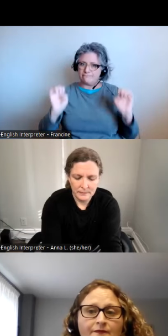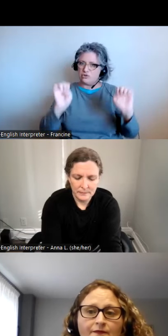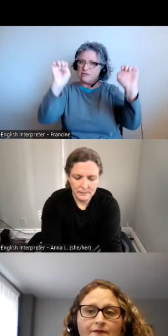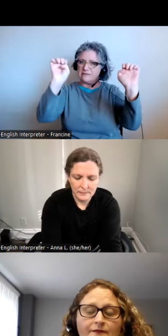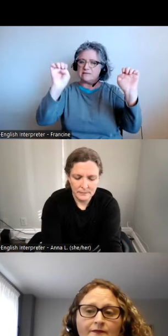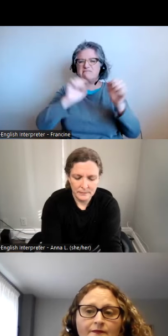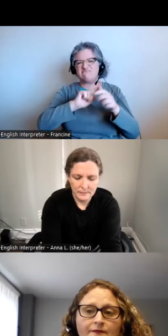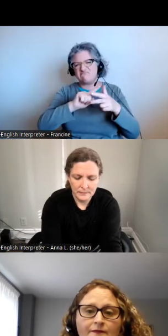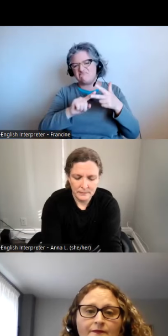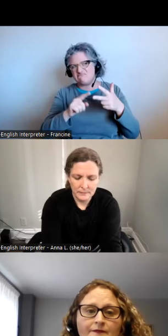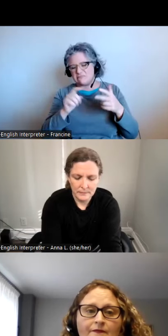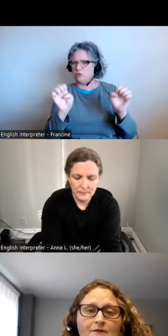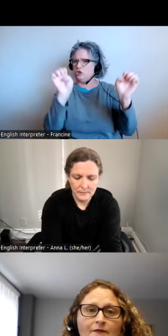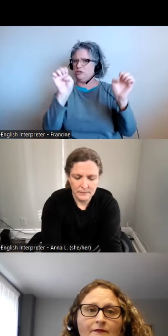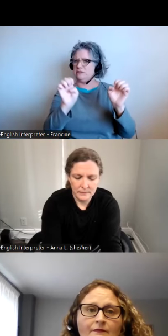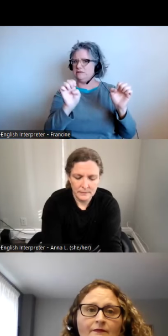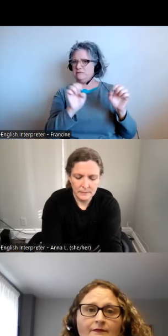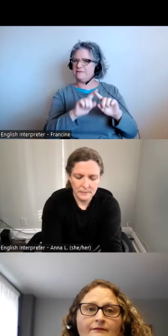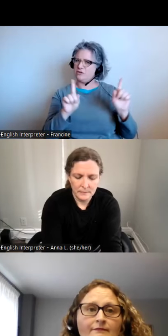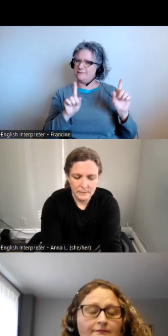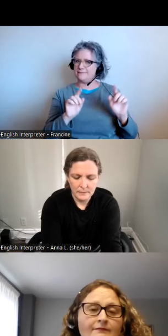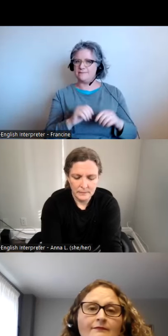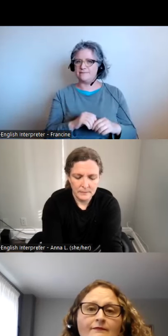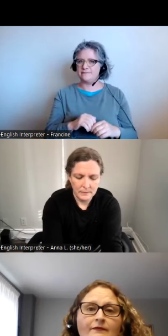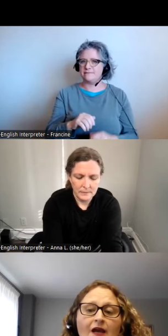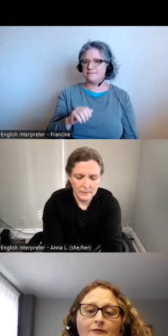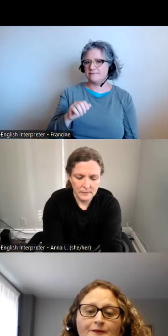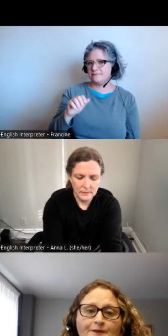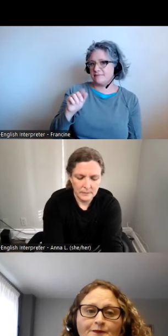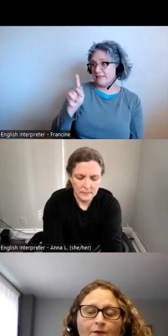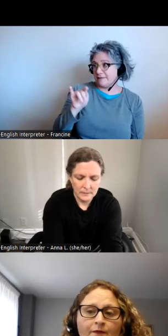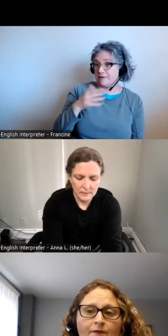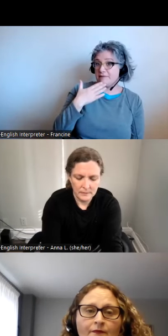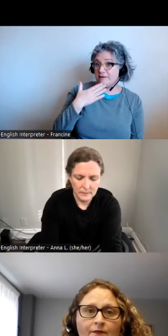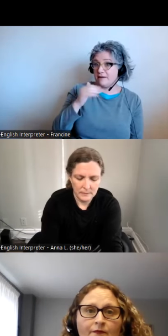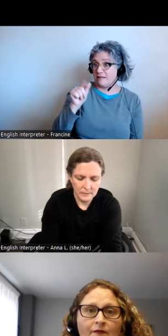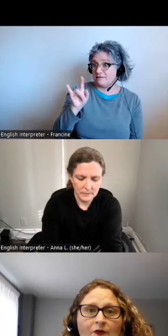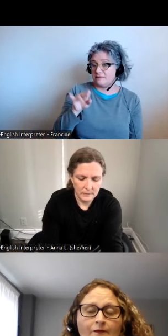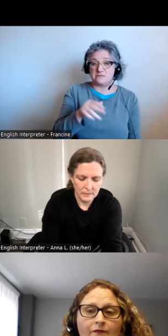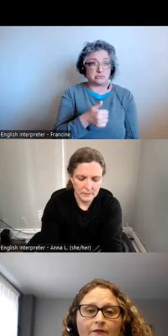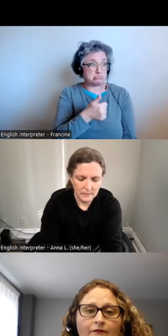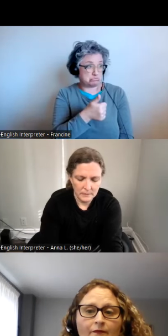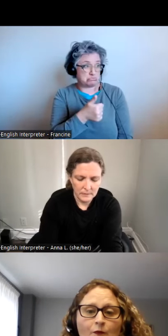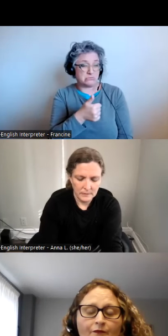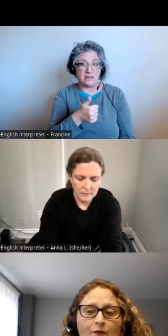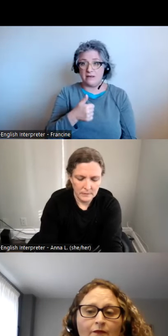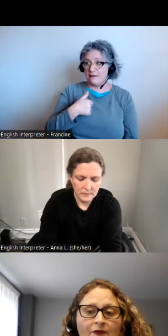emergency. If your child is not as alert as they normally are, that is an emergency. Things like